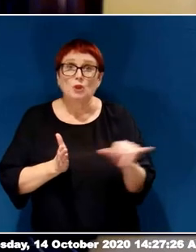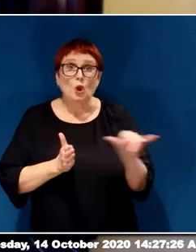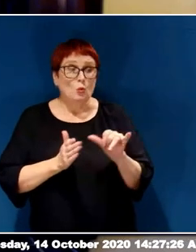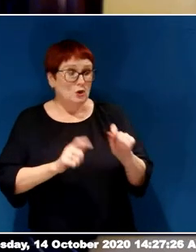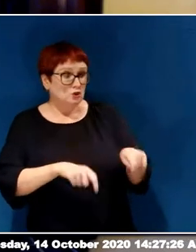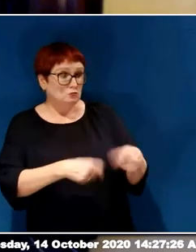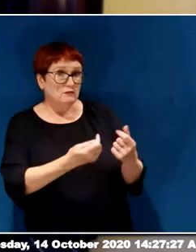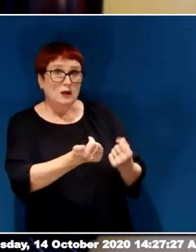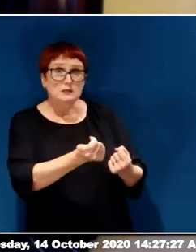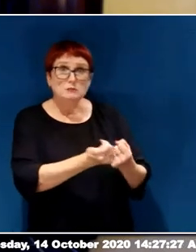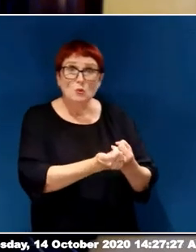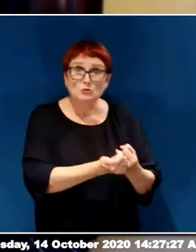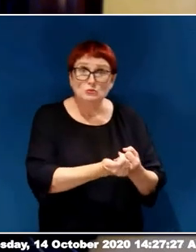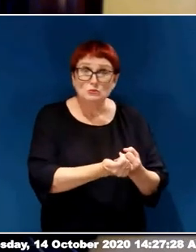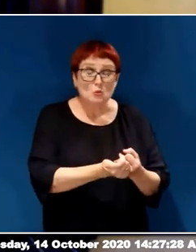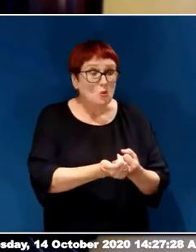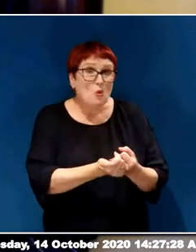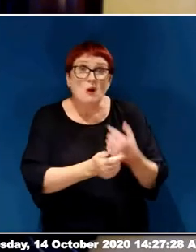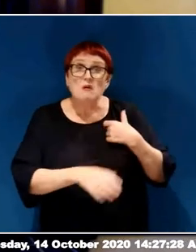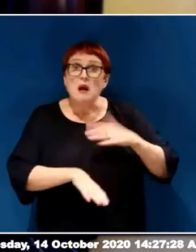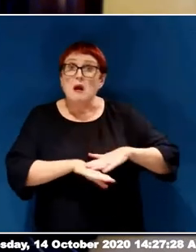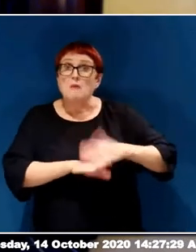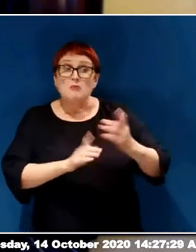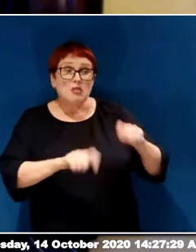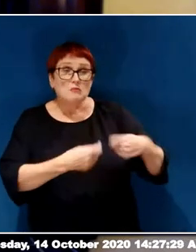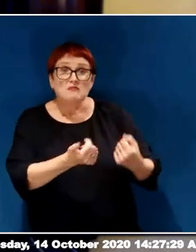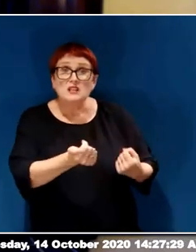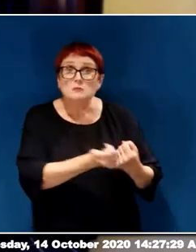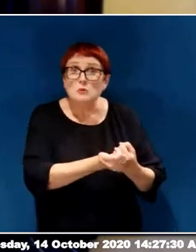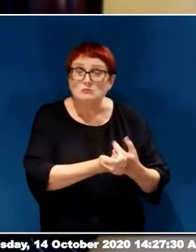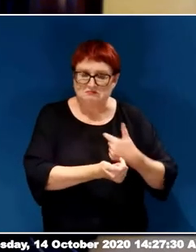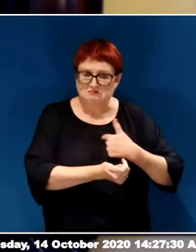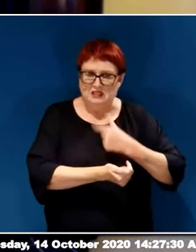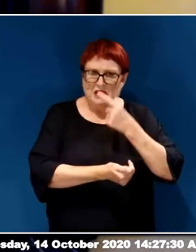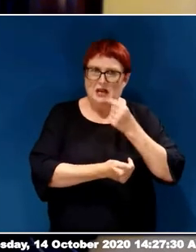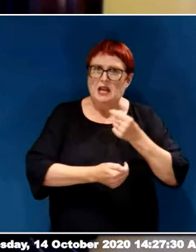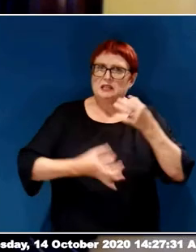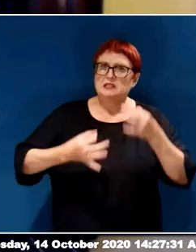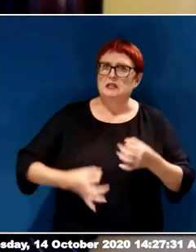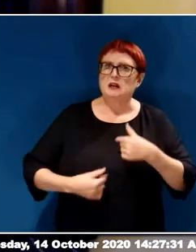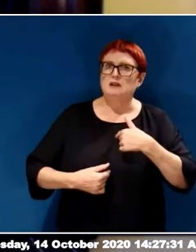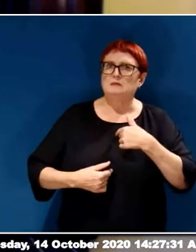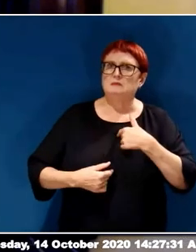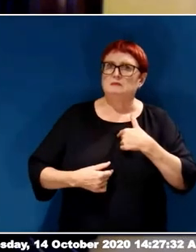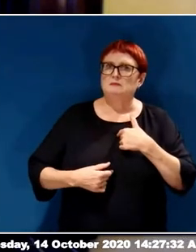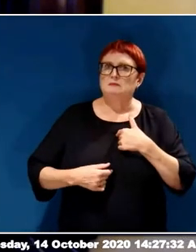The discretionary power provided to schools and principals, in my view,